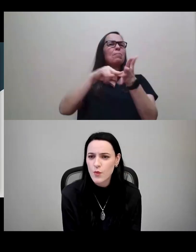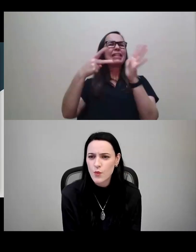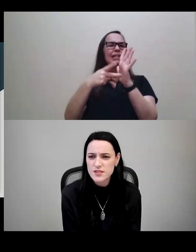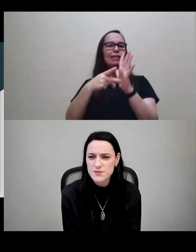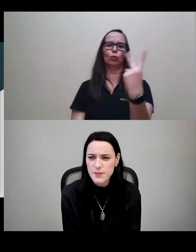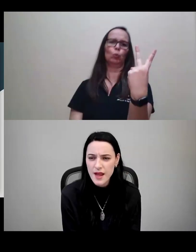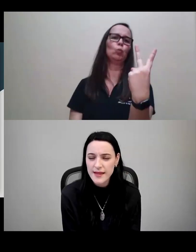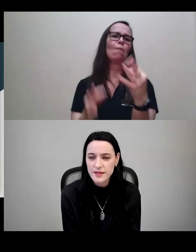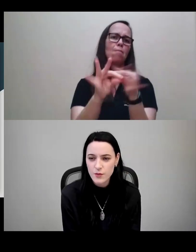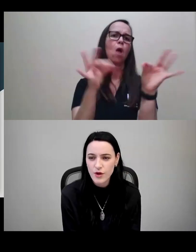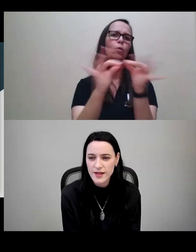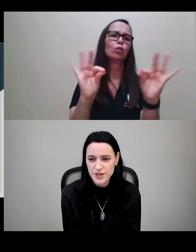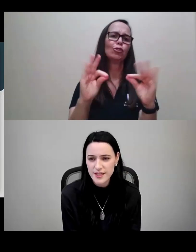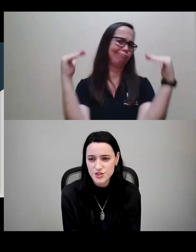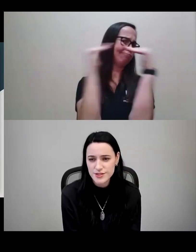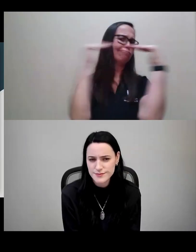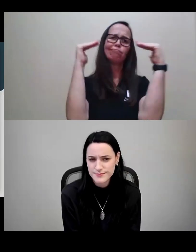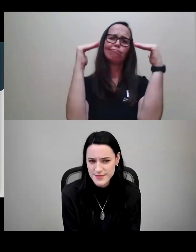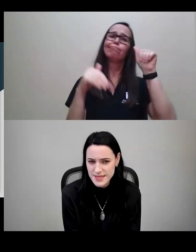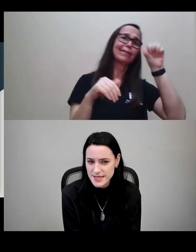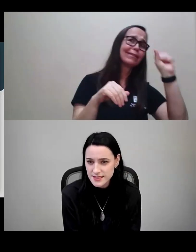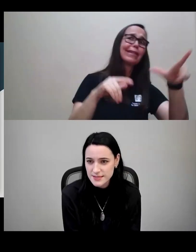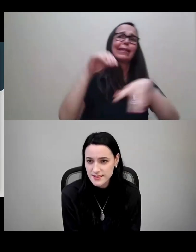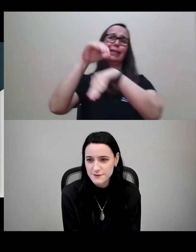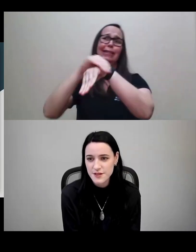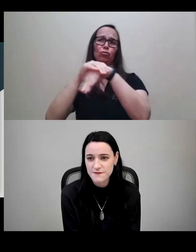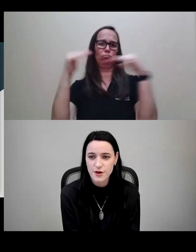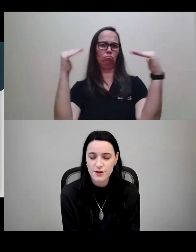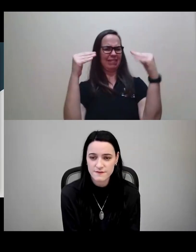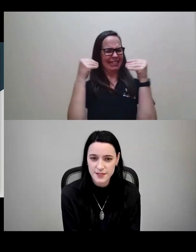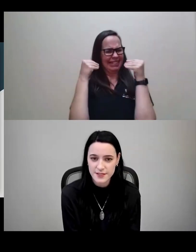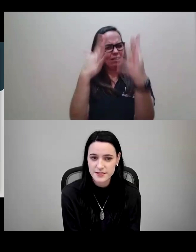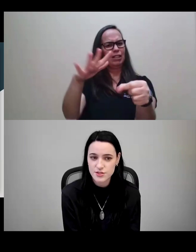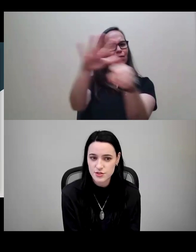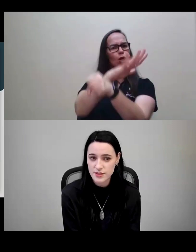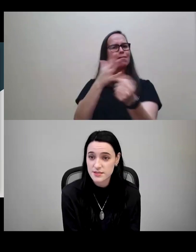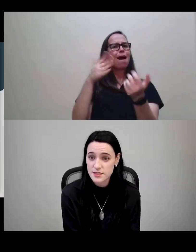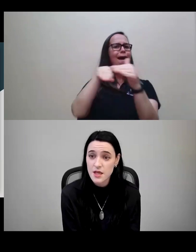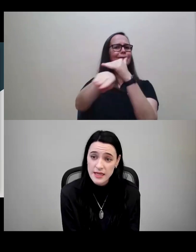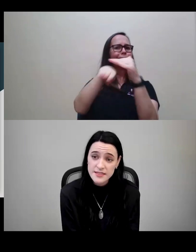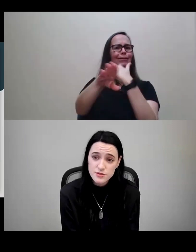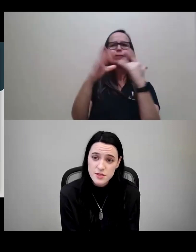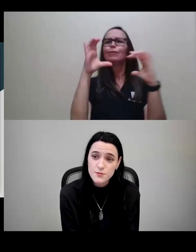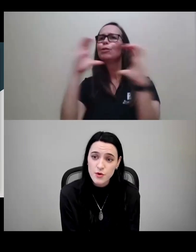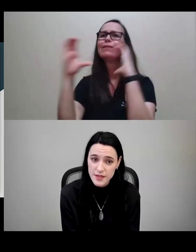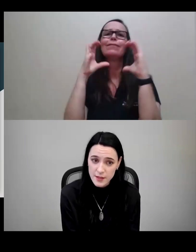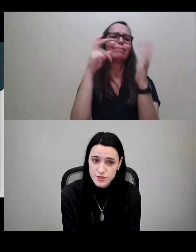being what does bilingual education mean for deaf and hard of hearing students? It's using both